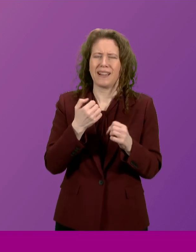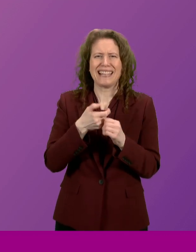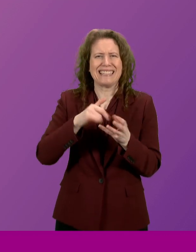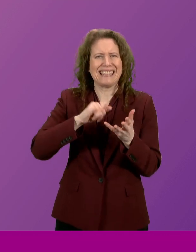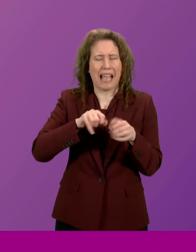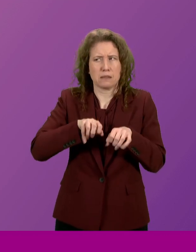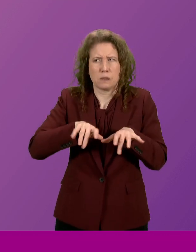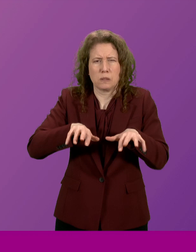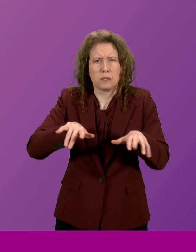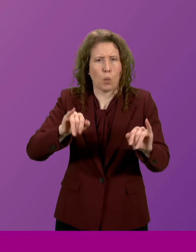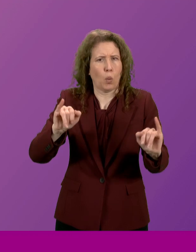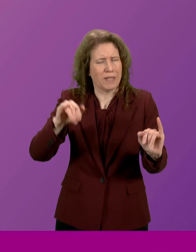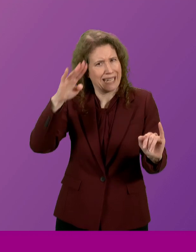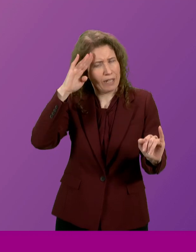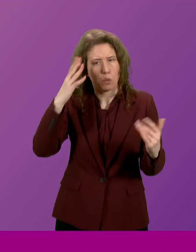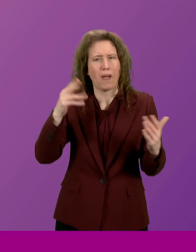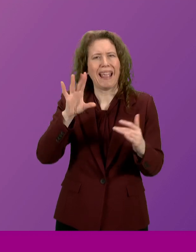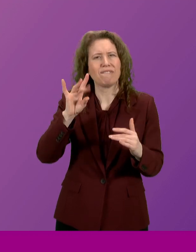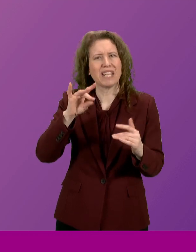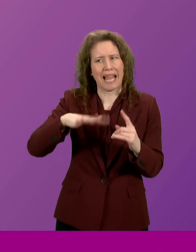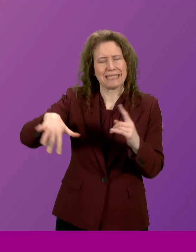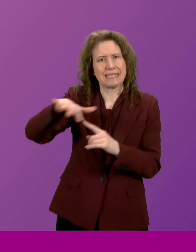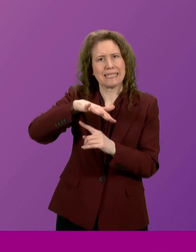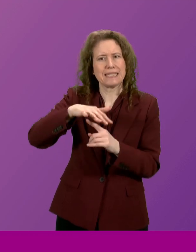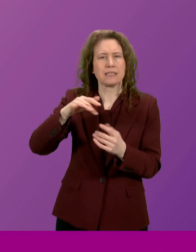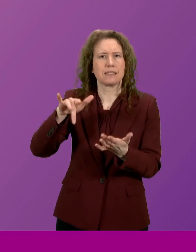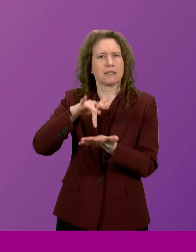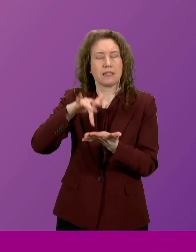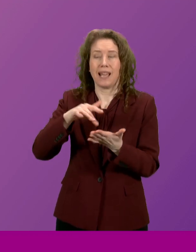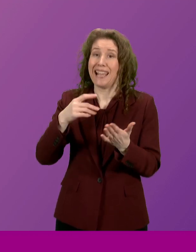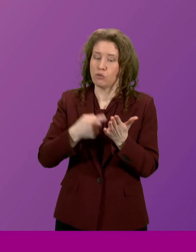recorded in parts of the Inverness justice centre. Radon is a radioactive gas that is